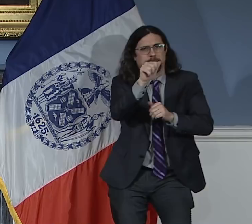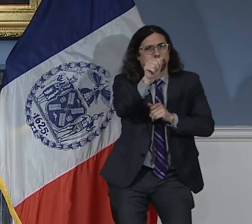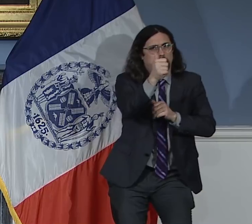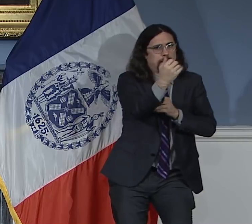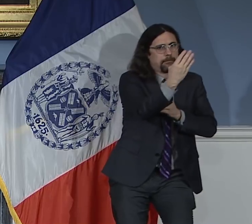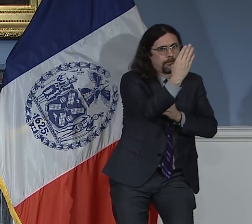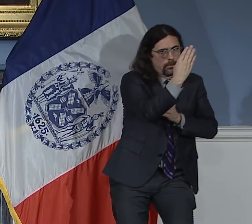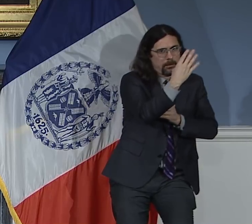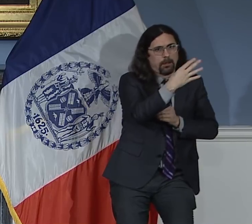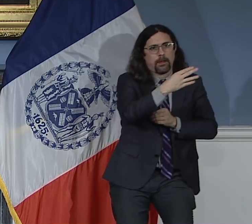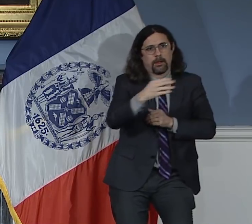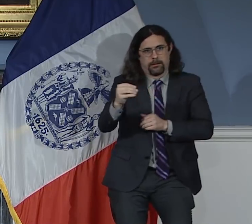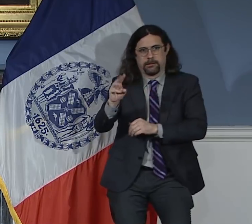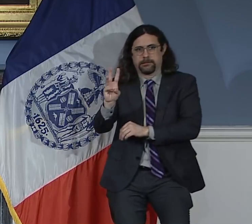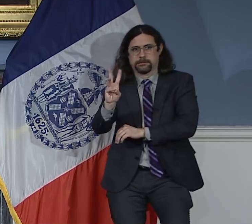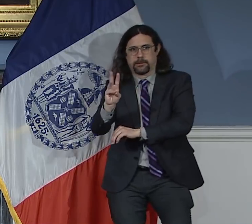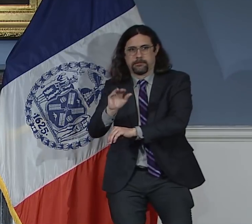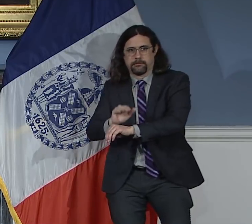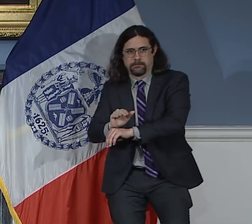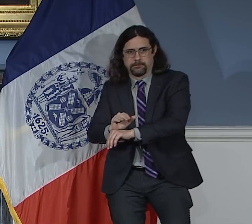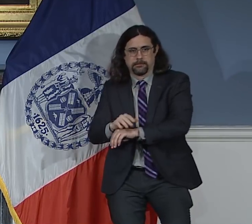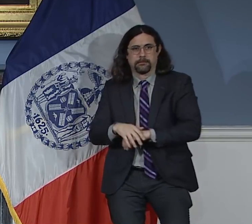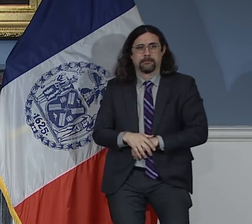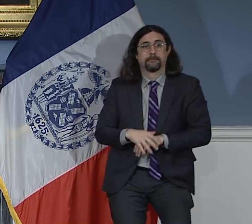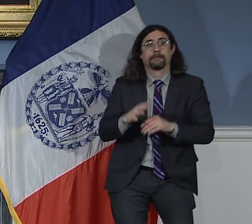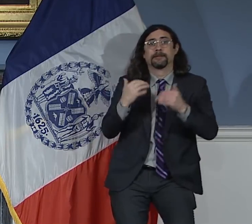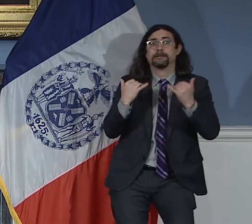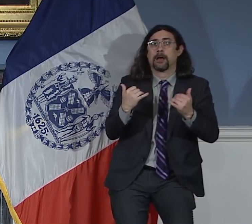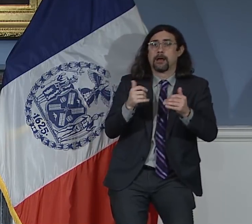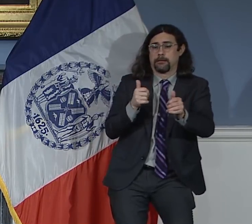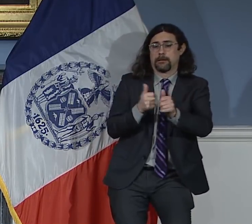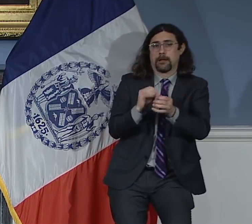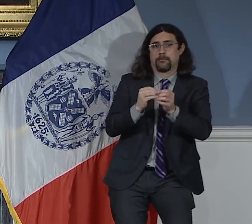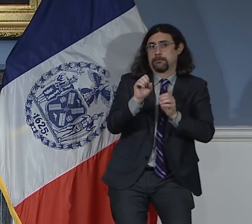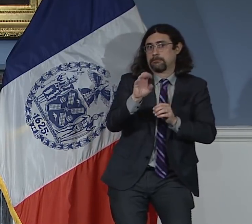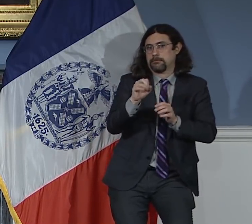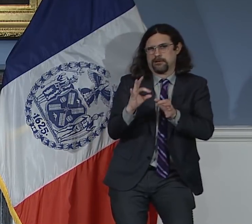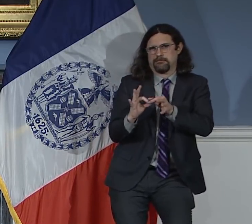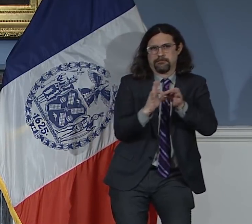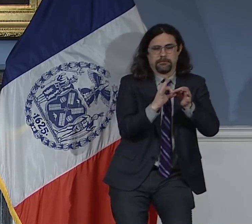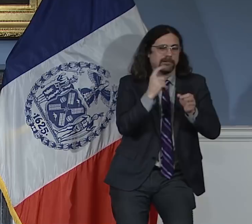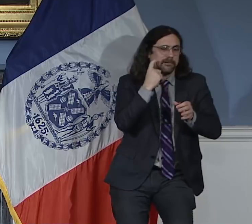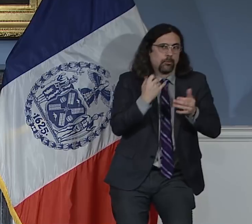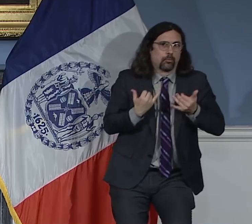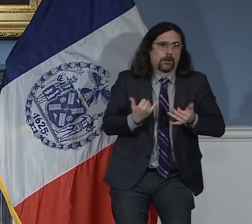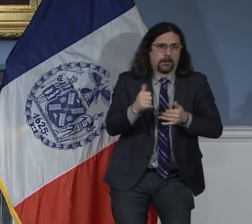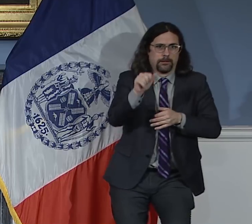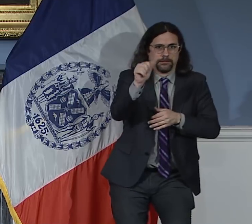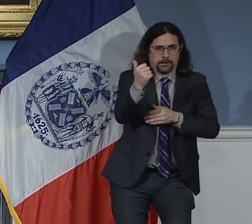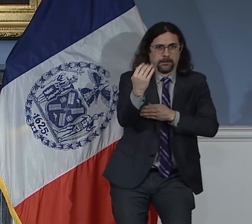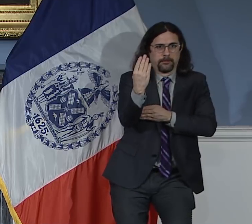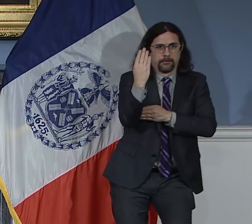SO BASED ON THE A.M. TODAY, WHICH IS IFDFREENTR FOM THE STATE'S